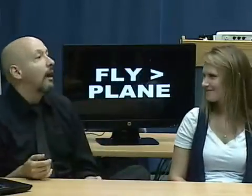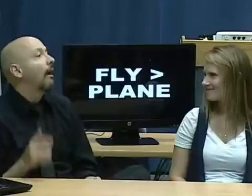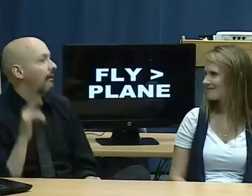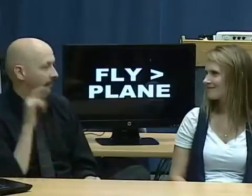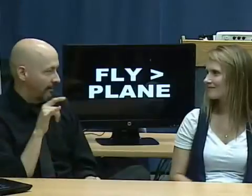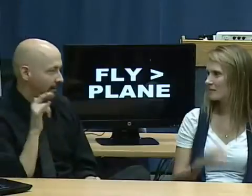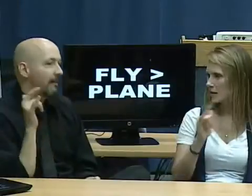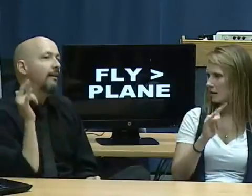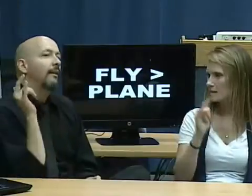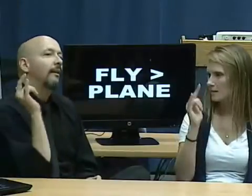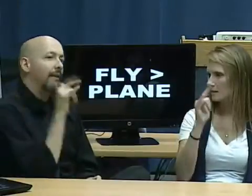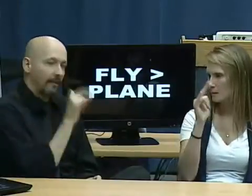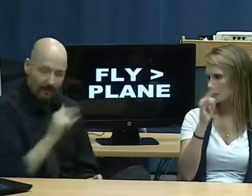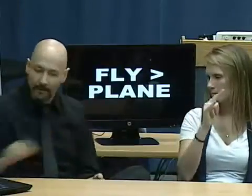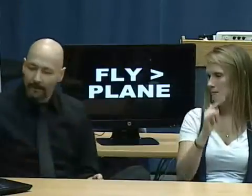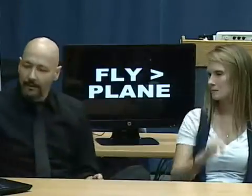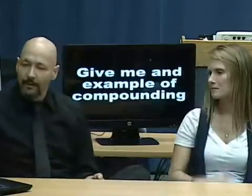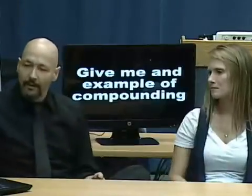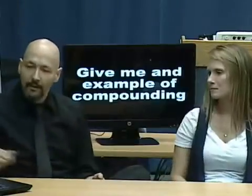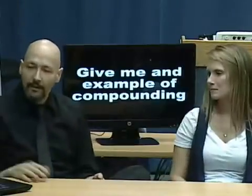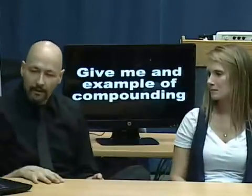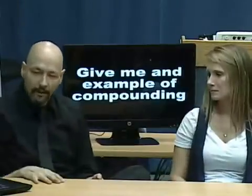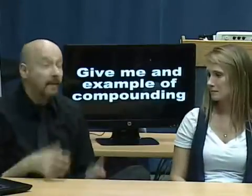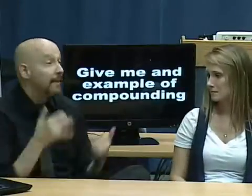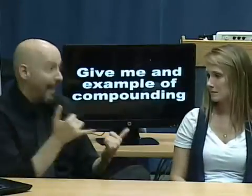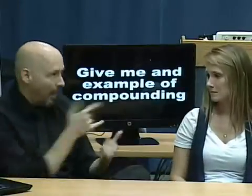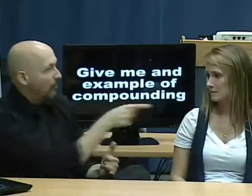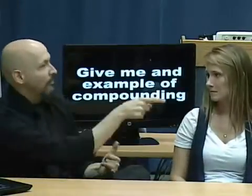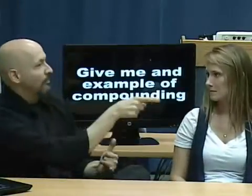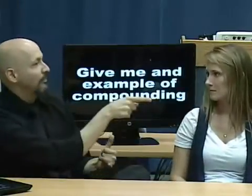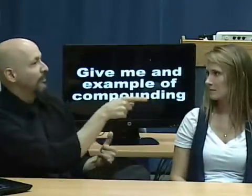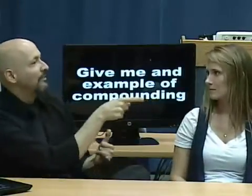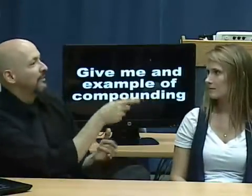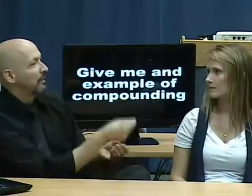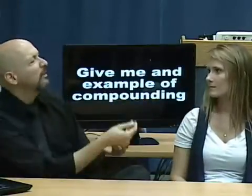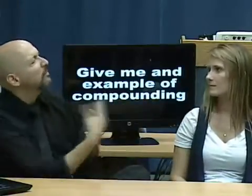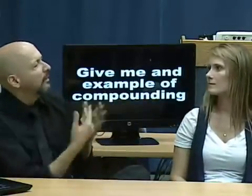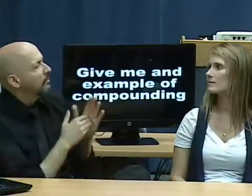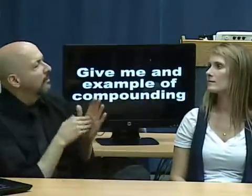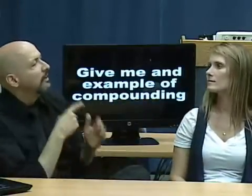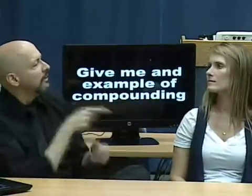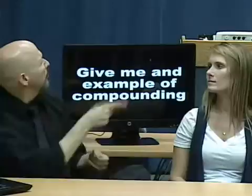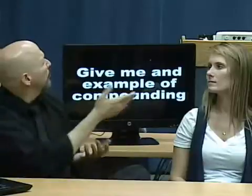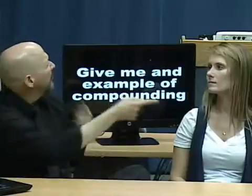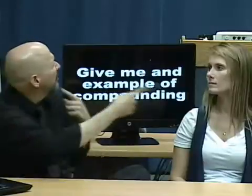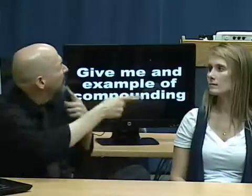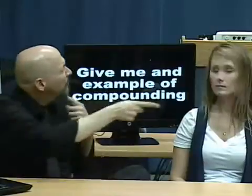Fly and Plane Now, you! Give me an example of-- What'd she say?